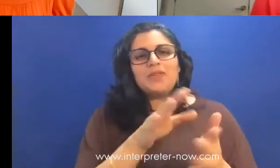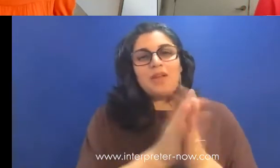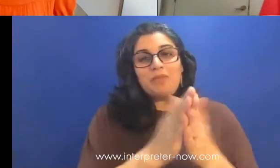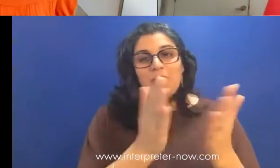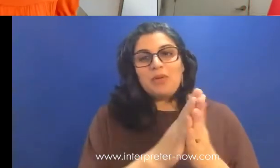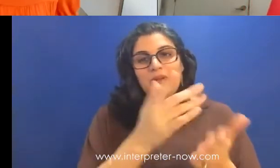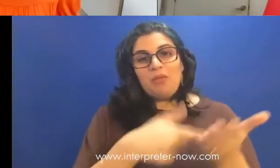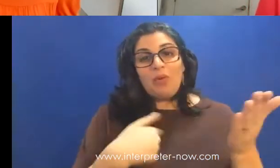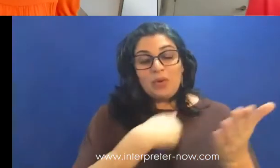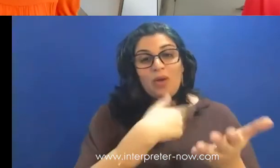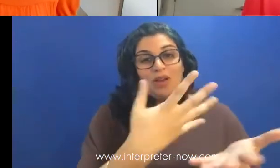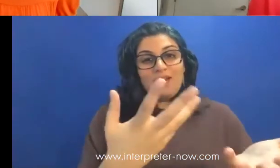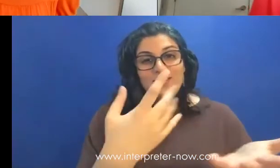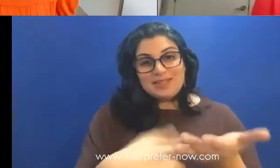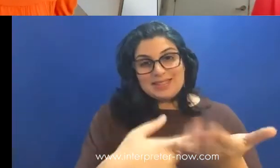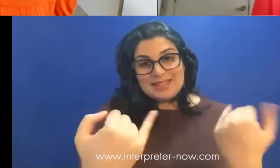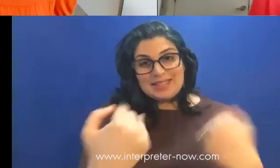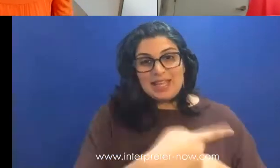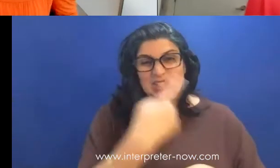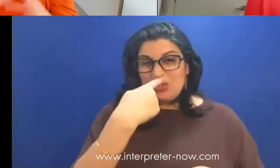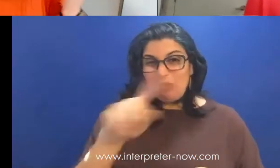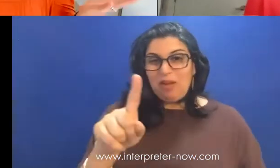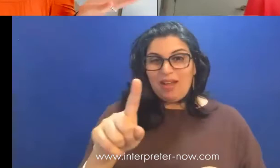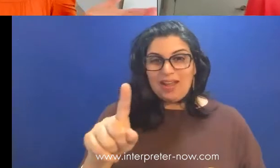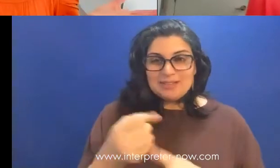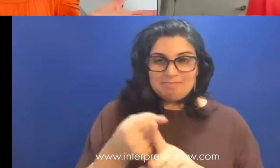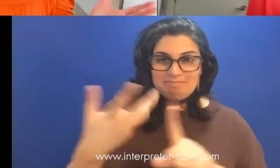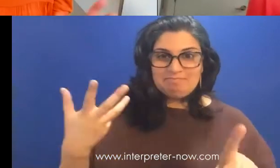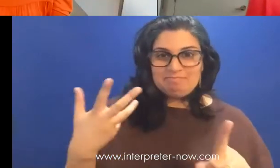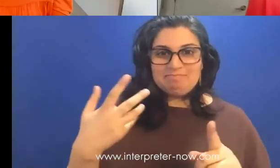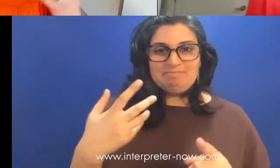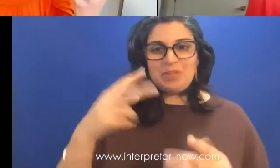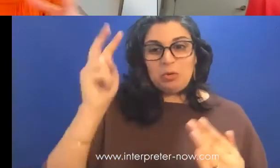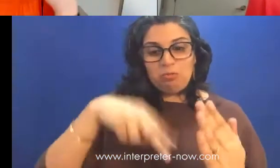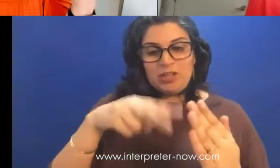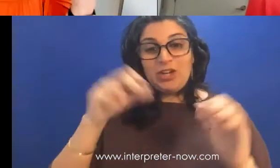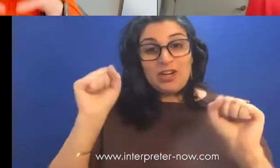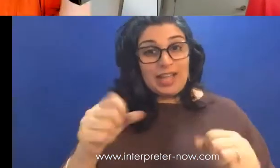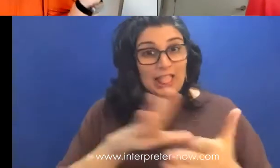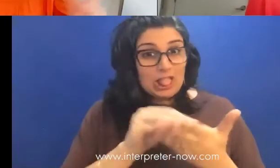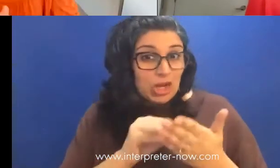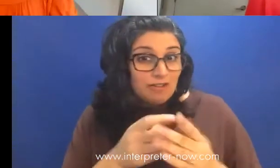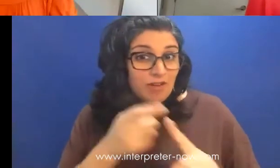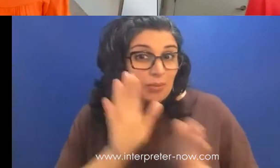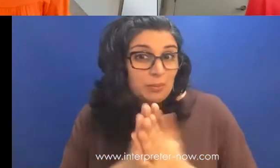to talk about today, can you just share a little bit about what the reader can expect to learn from your book? What is it about?